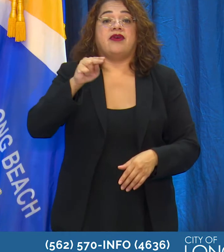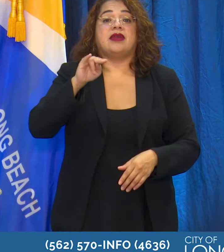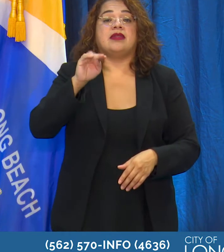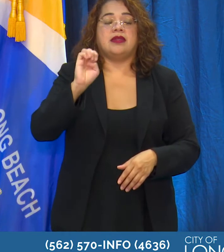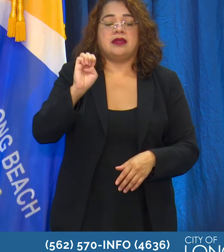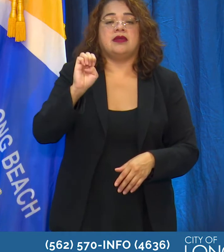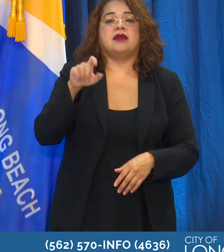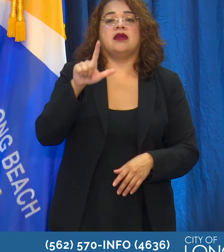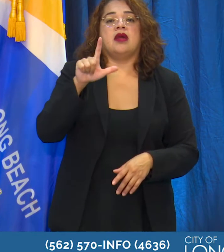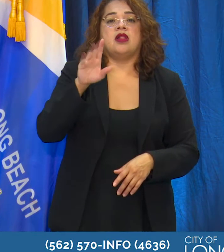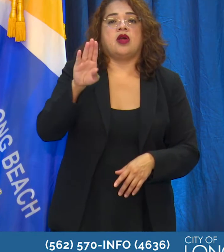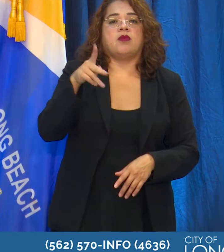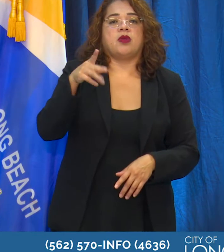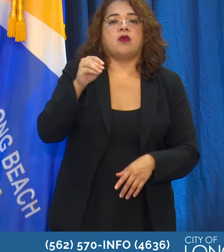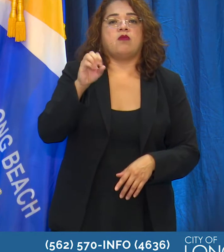Hi this question is for the city clerk.